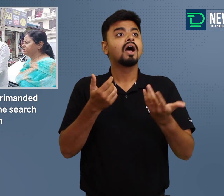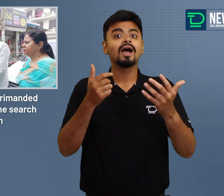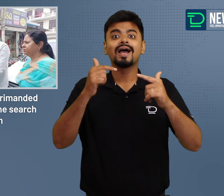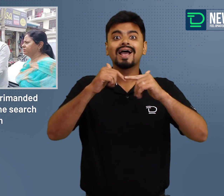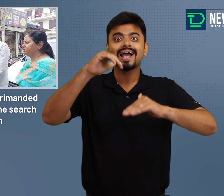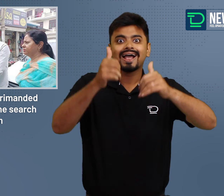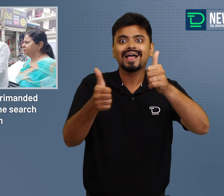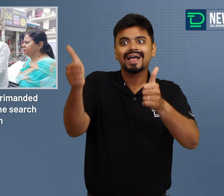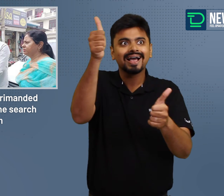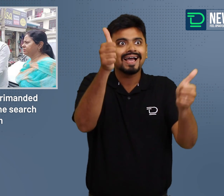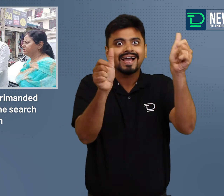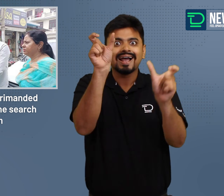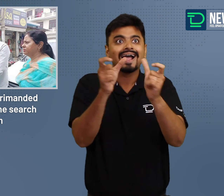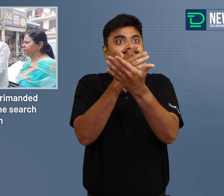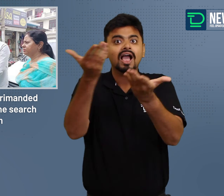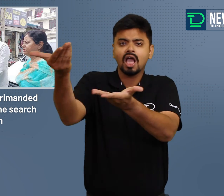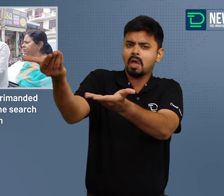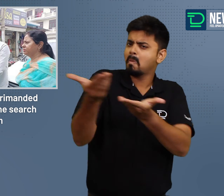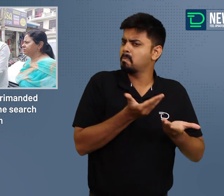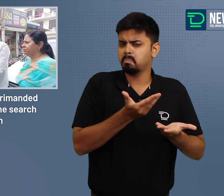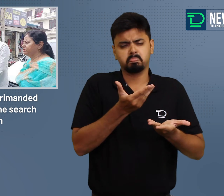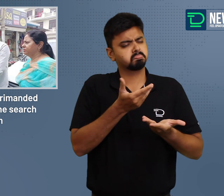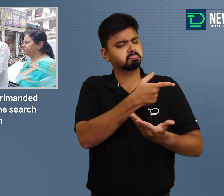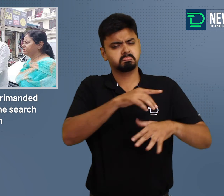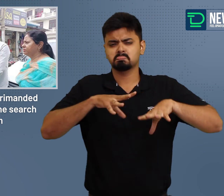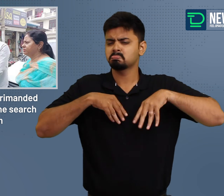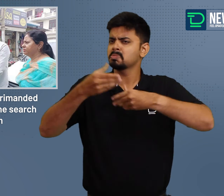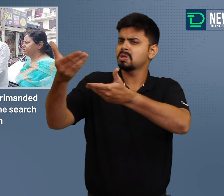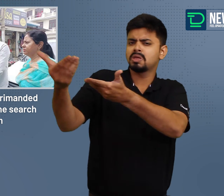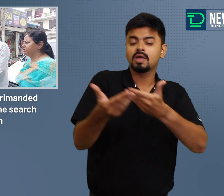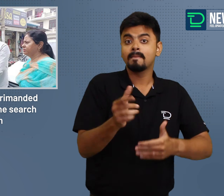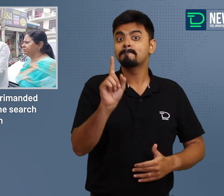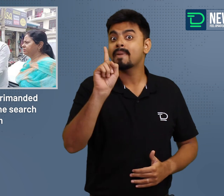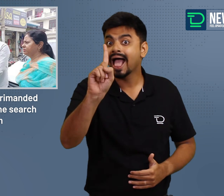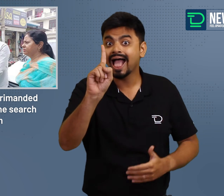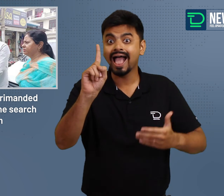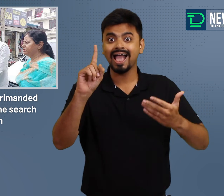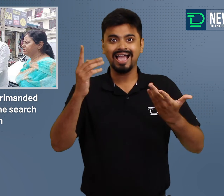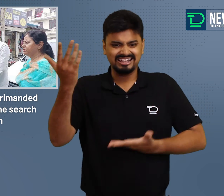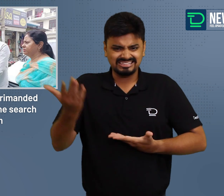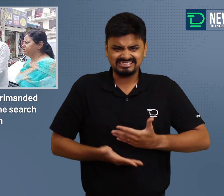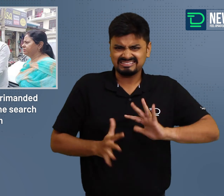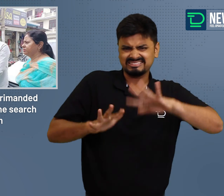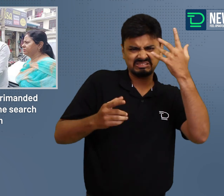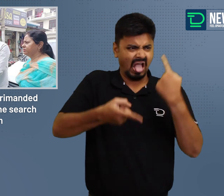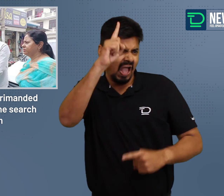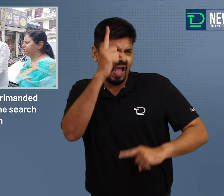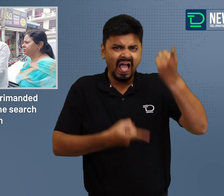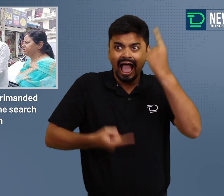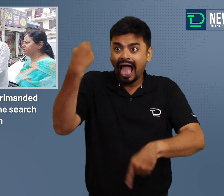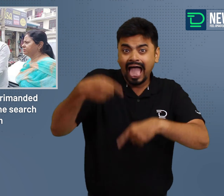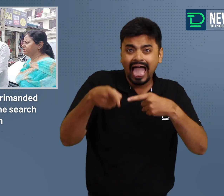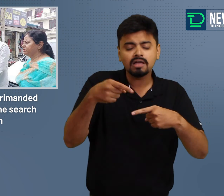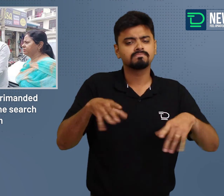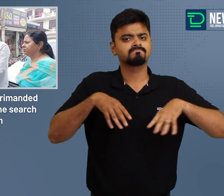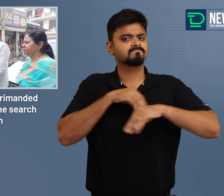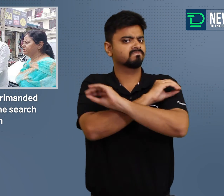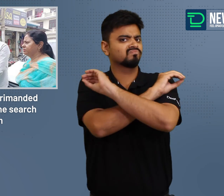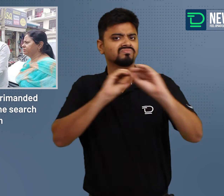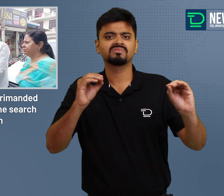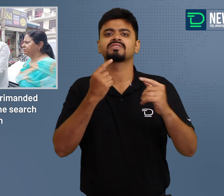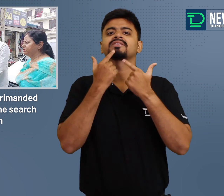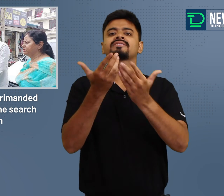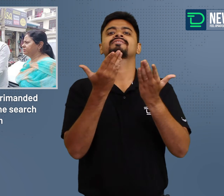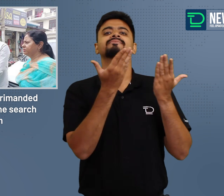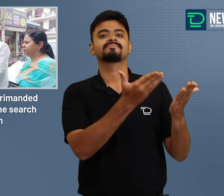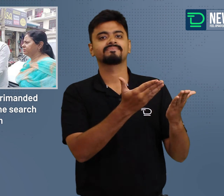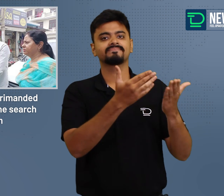The inputs from elected representatives of people are always welcome but misbehaviour cannot be tolerated.